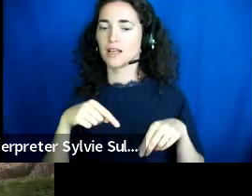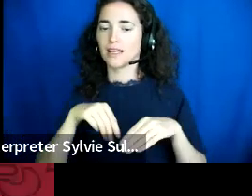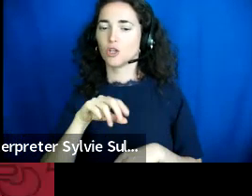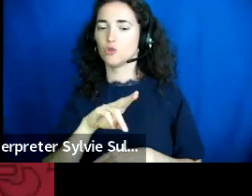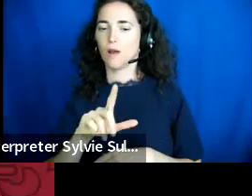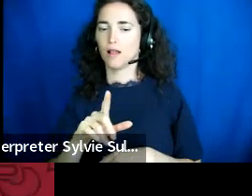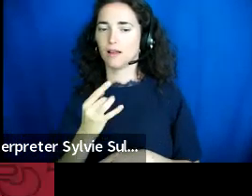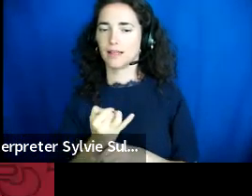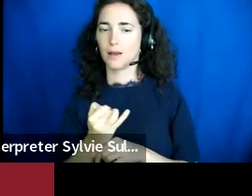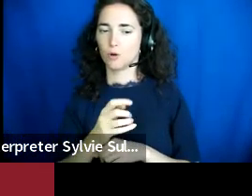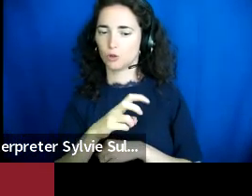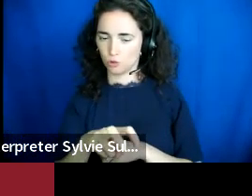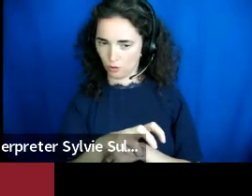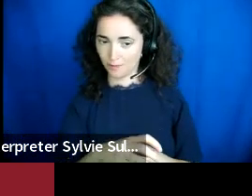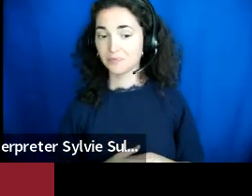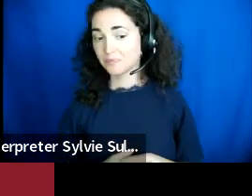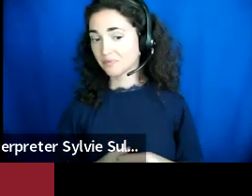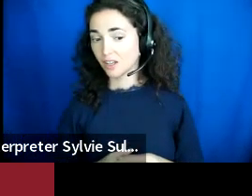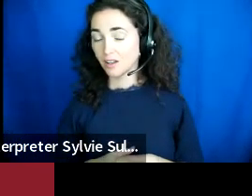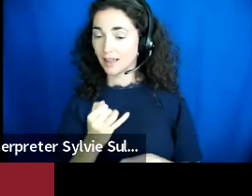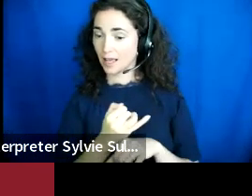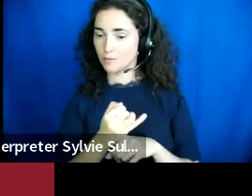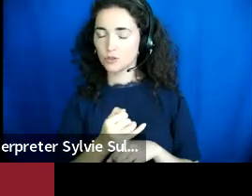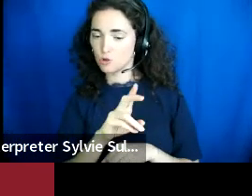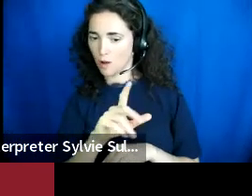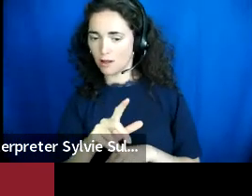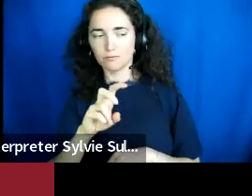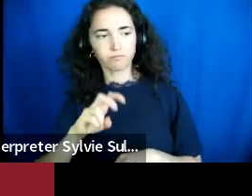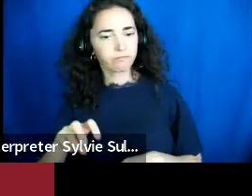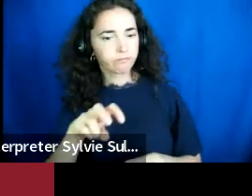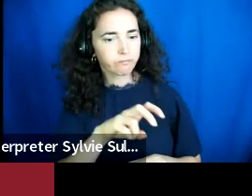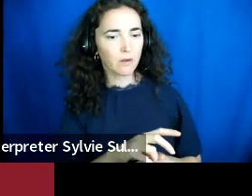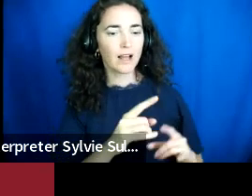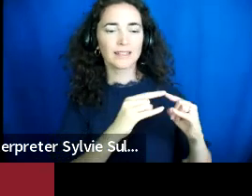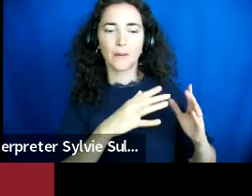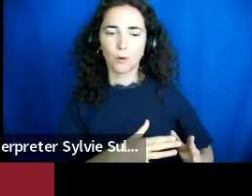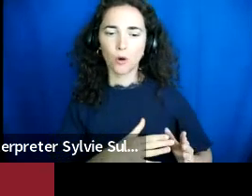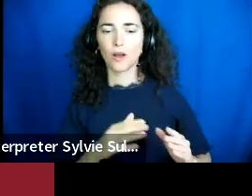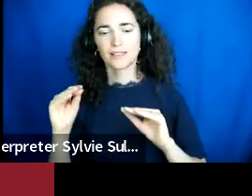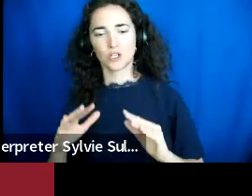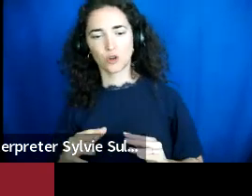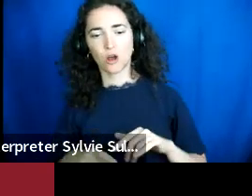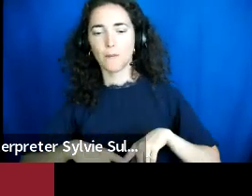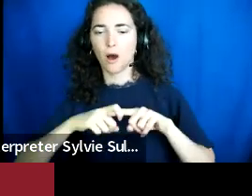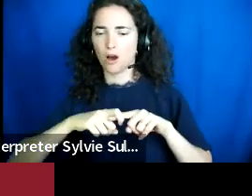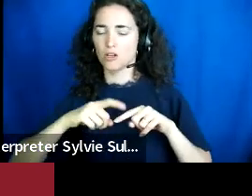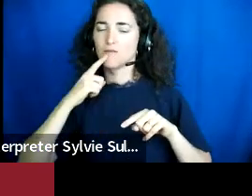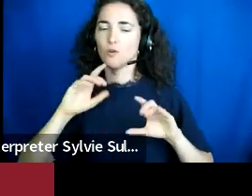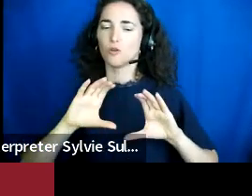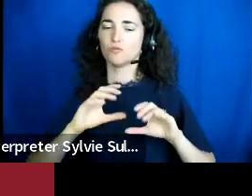While exploring the Ul campus. campers and instructors pause for a couple of group pictures with the Ul Campus as their background.